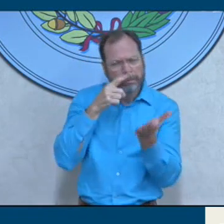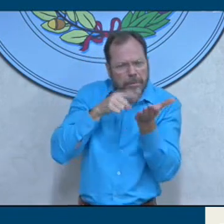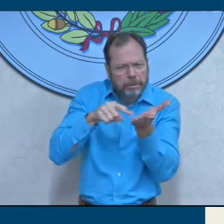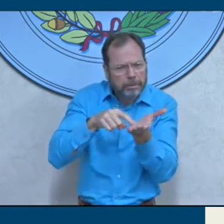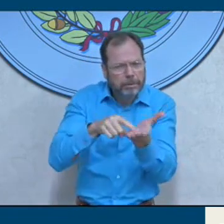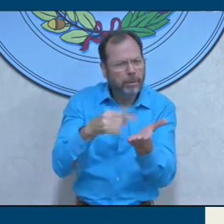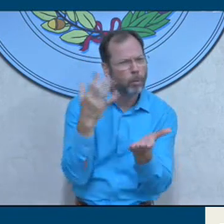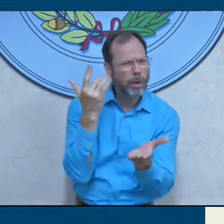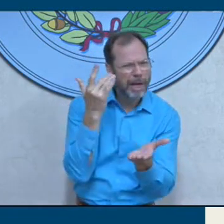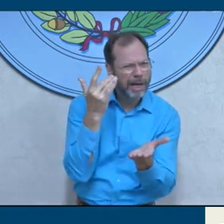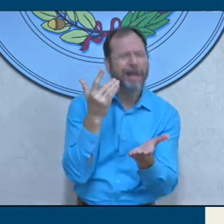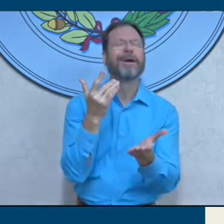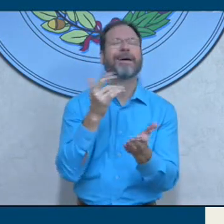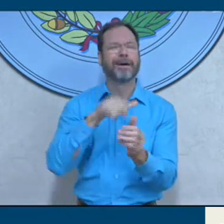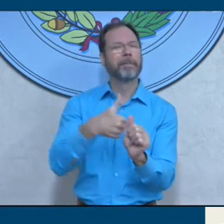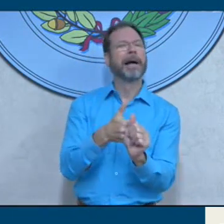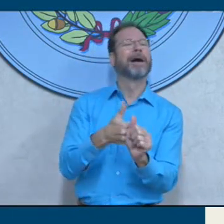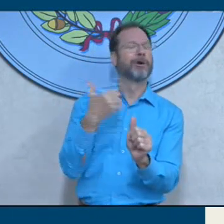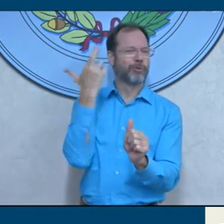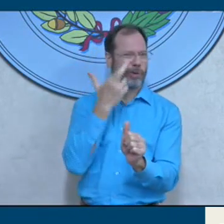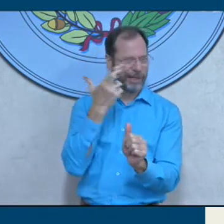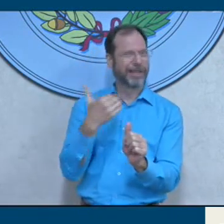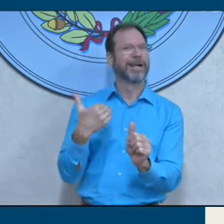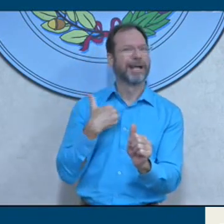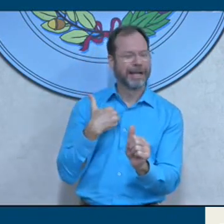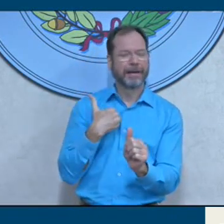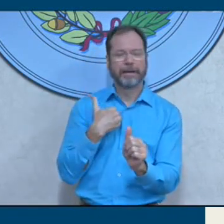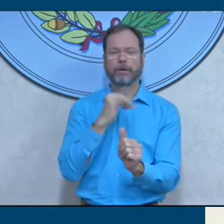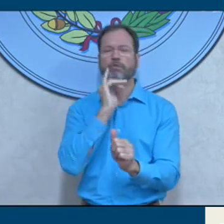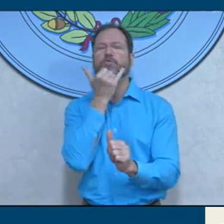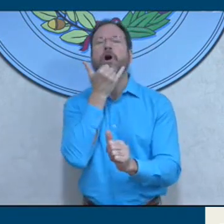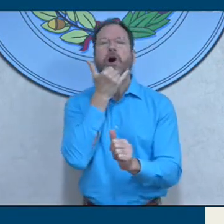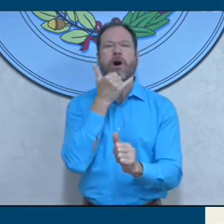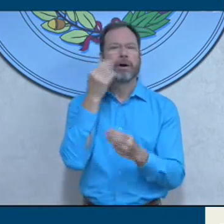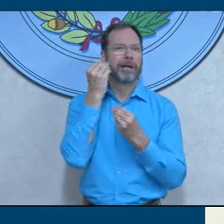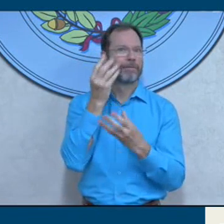POSITIVE THAT DAY. OBVIOUSLY A MASSIVE ABERRATION. WE LOOKED